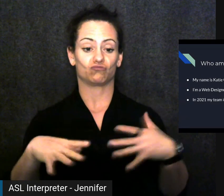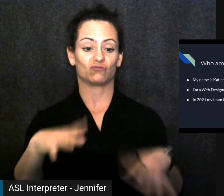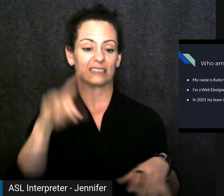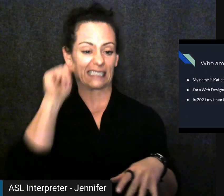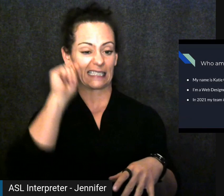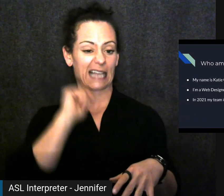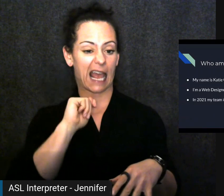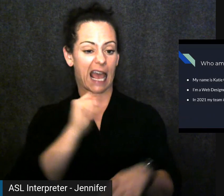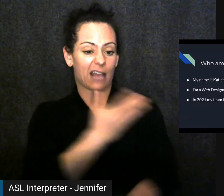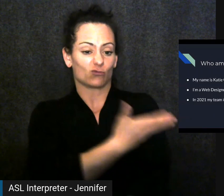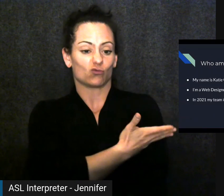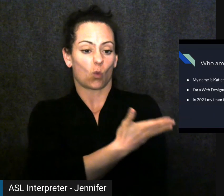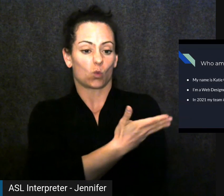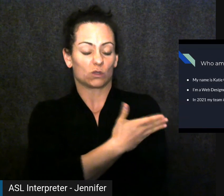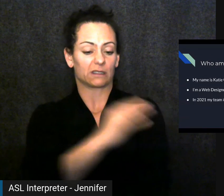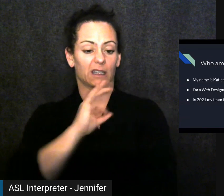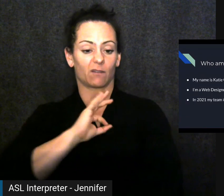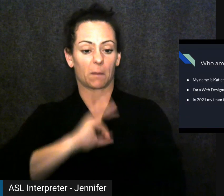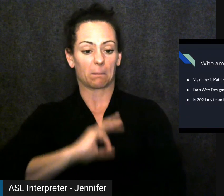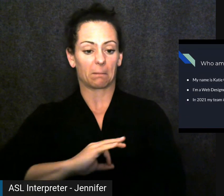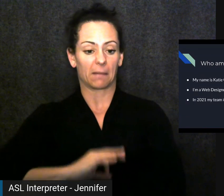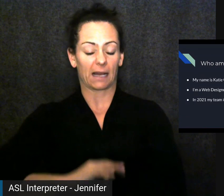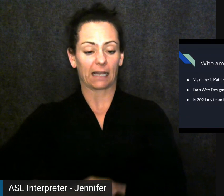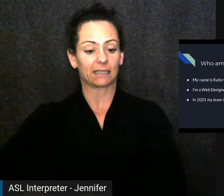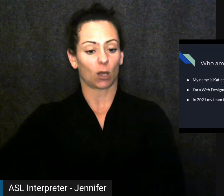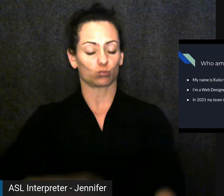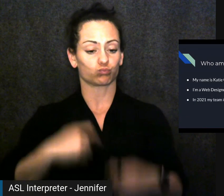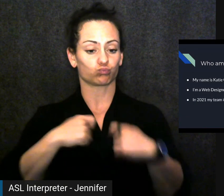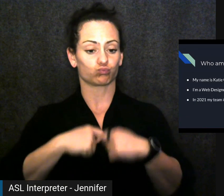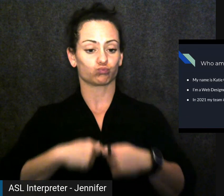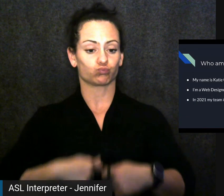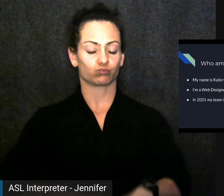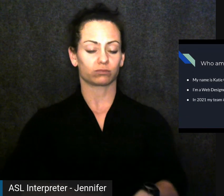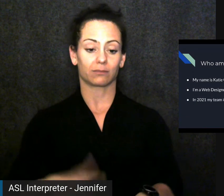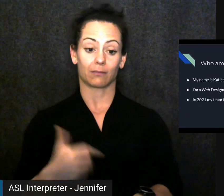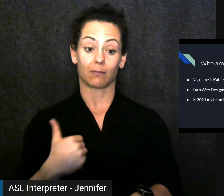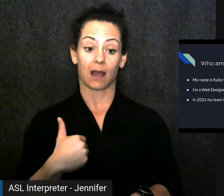and I have a sleeve of tattoos on my right hand which you might see